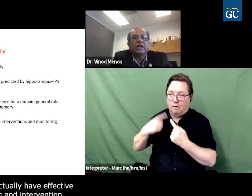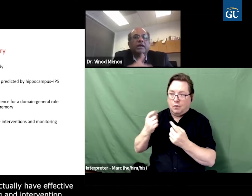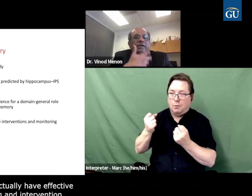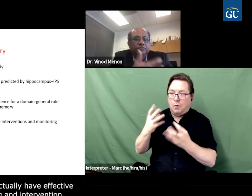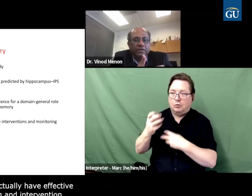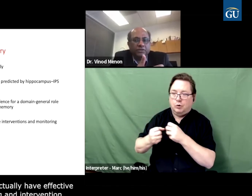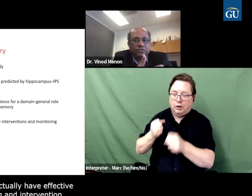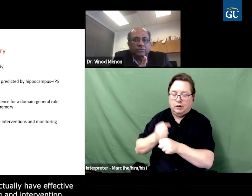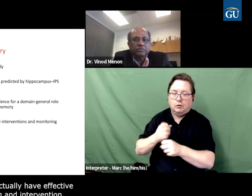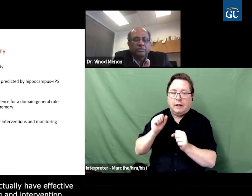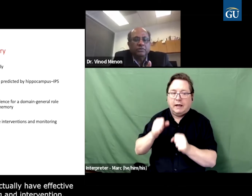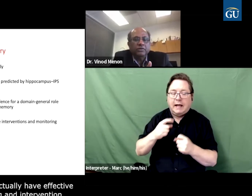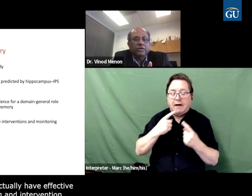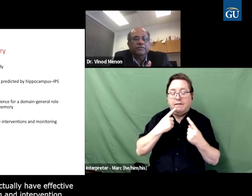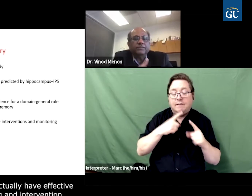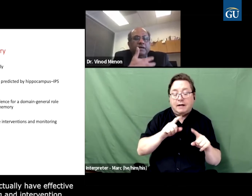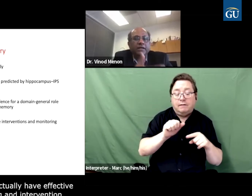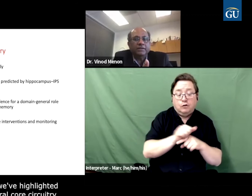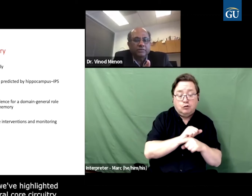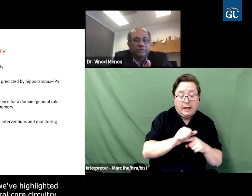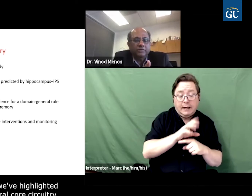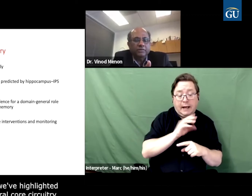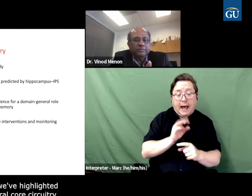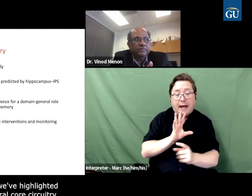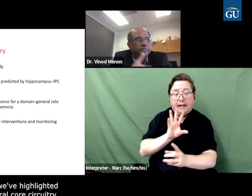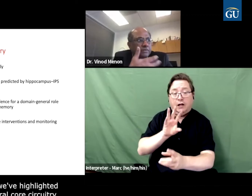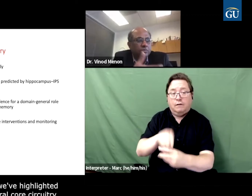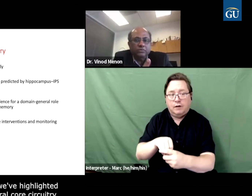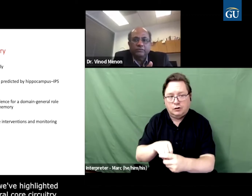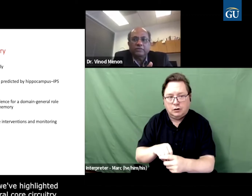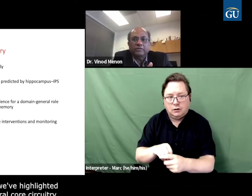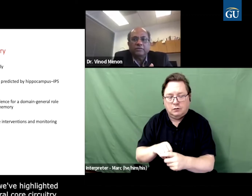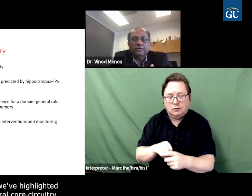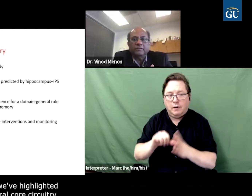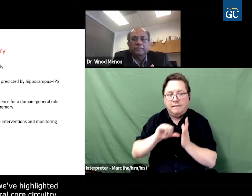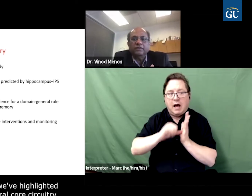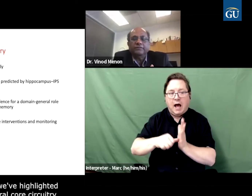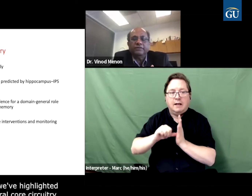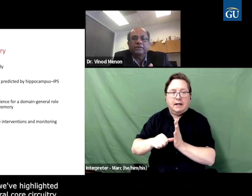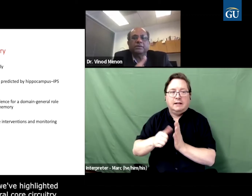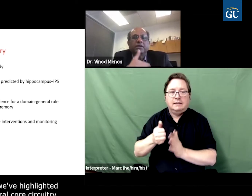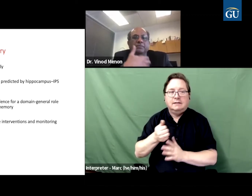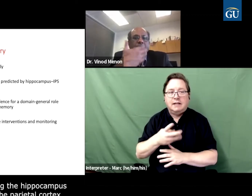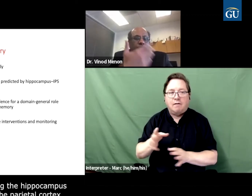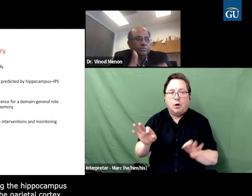effective training and intervention and we've highlighted